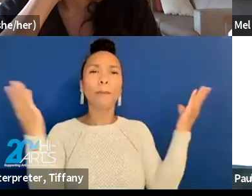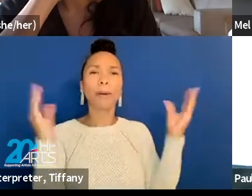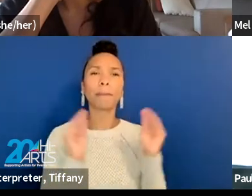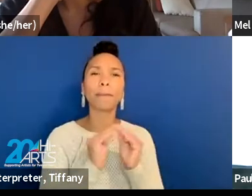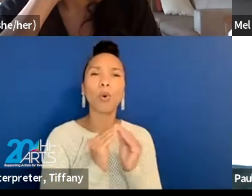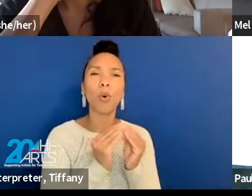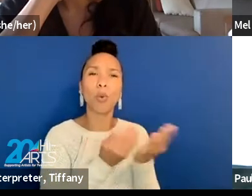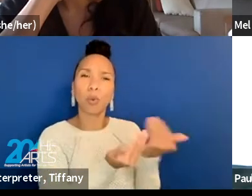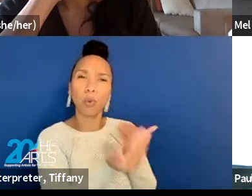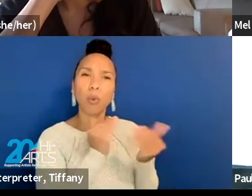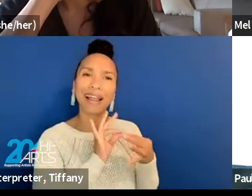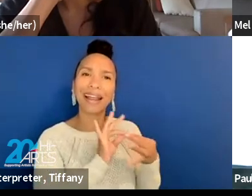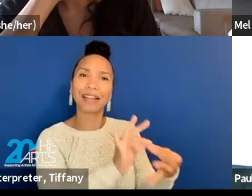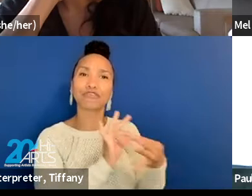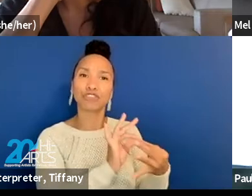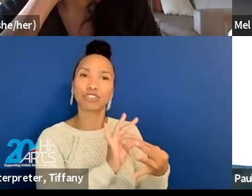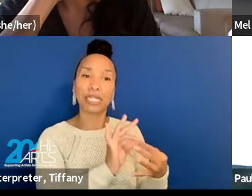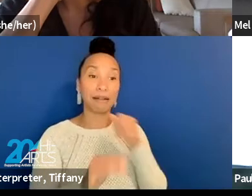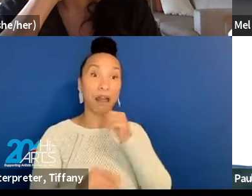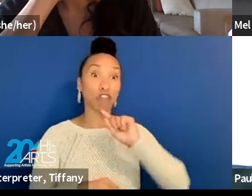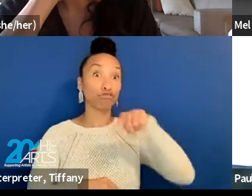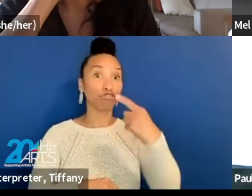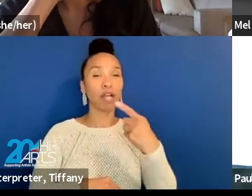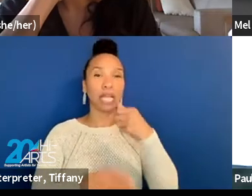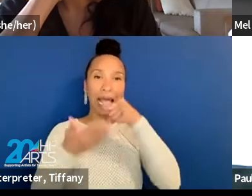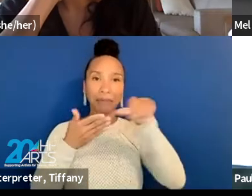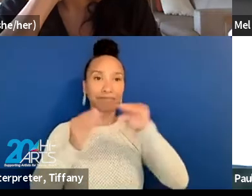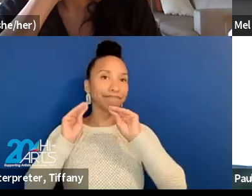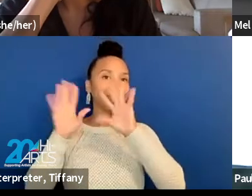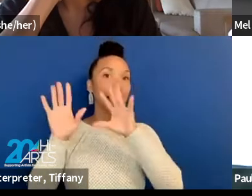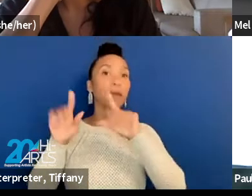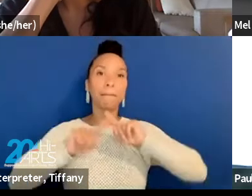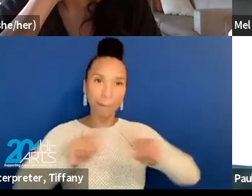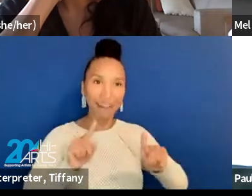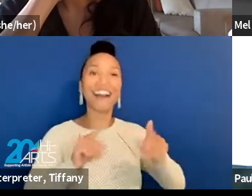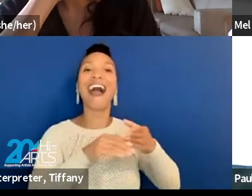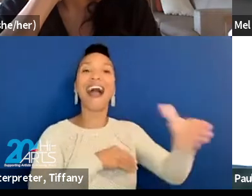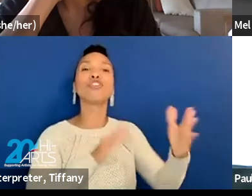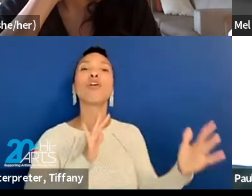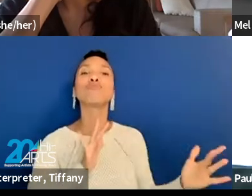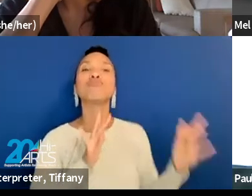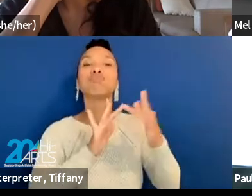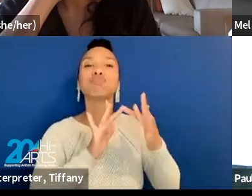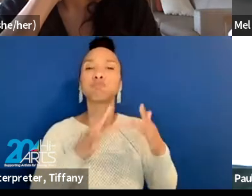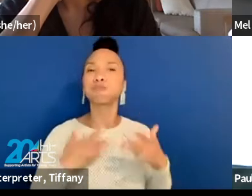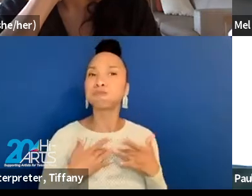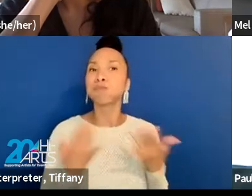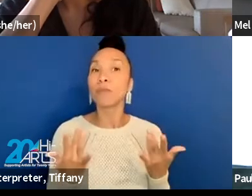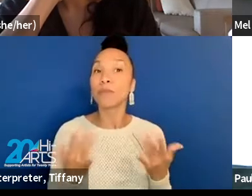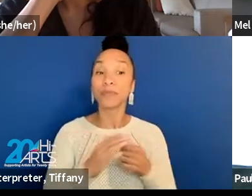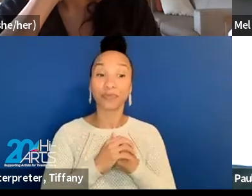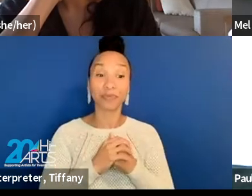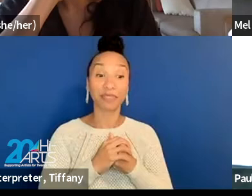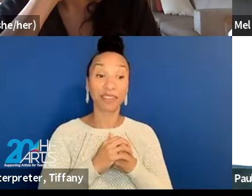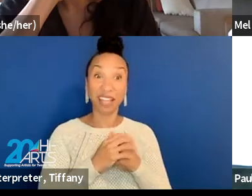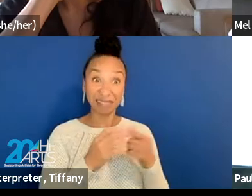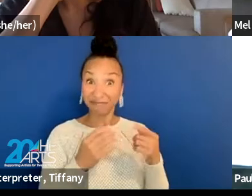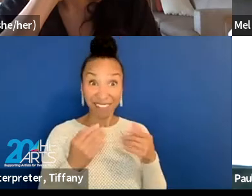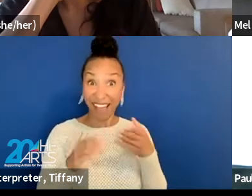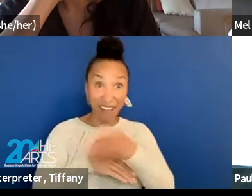Benjamin (they/them/elle): acts as mentioning I think like i'll speak for myself, being a community and doing this kind of work is also a series, you know, an ever.